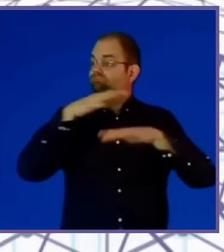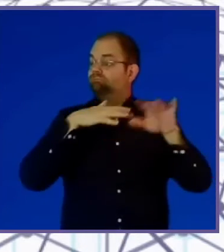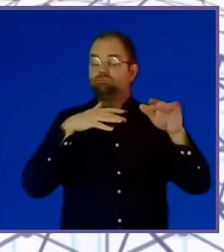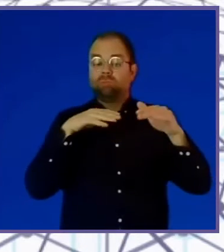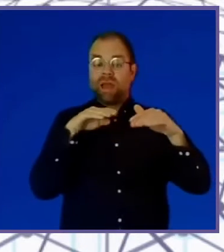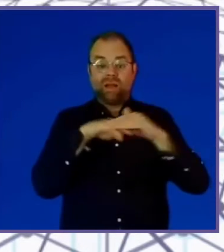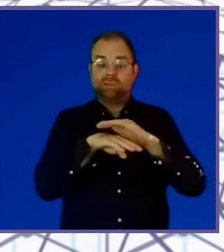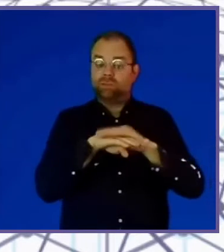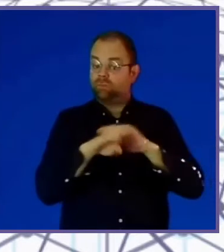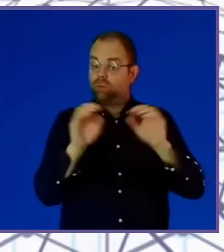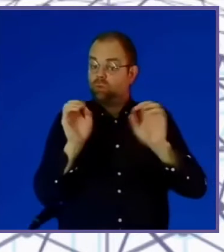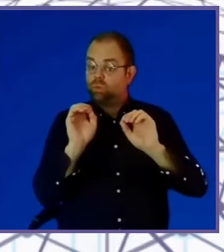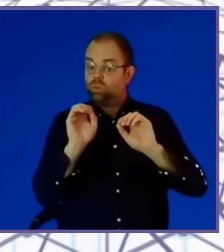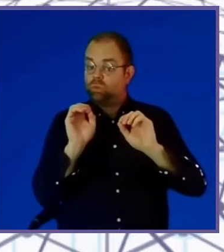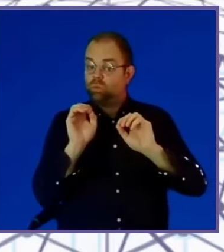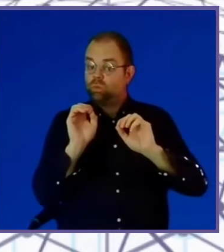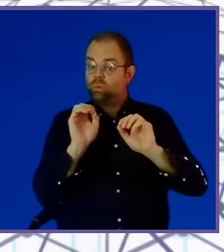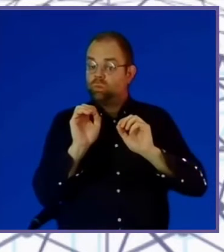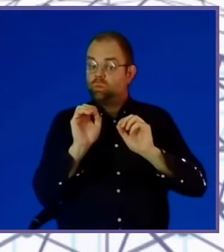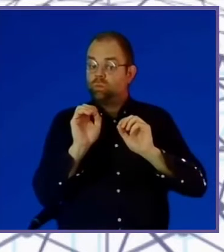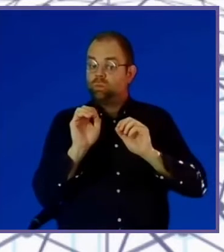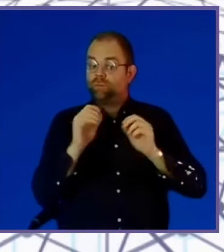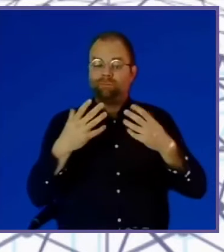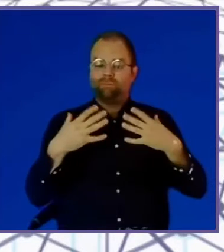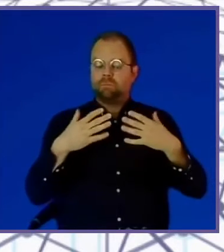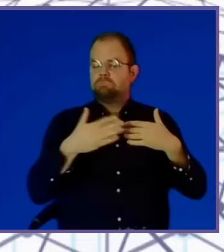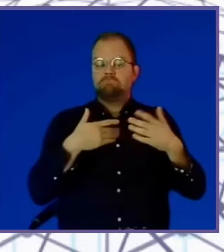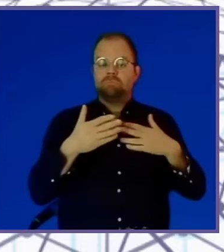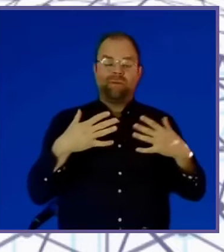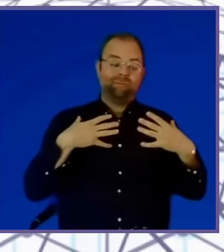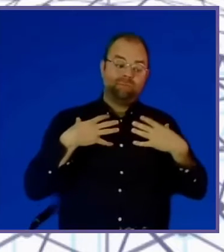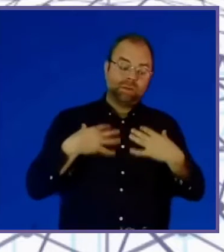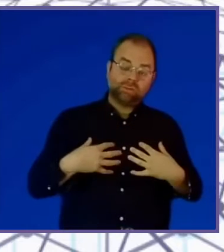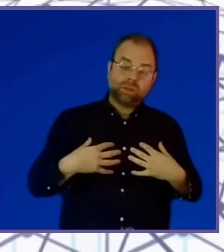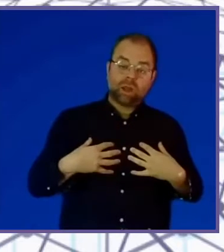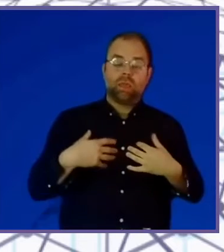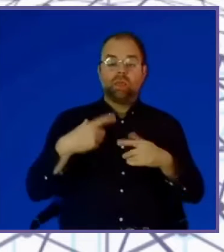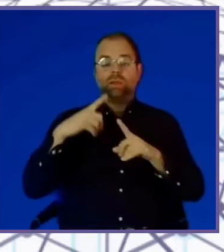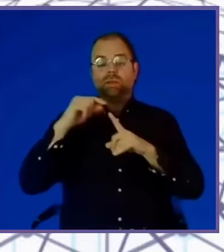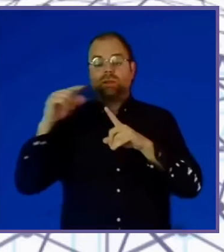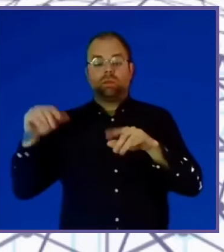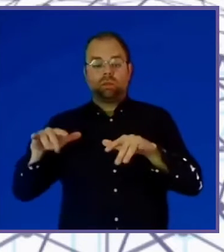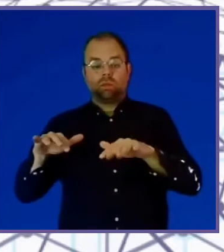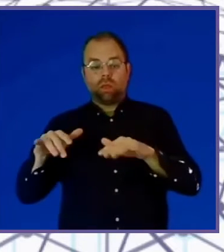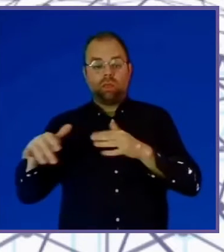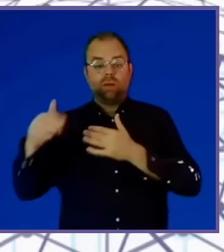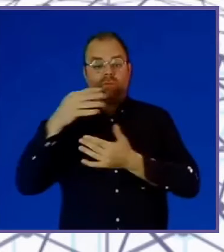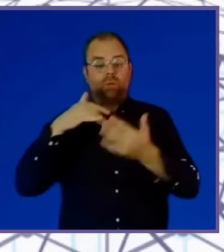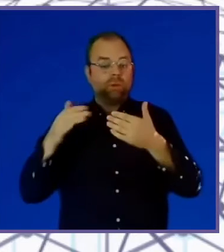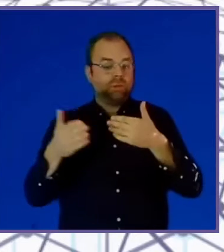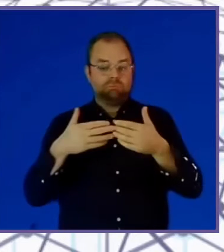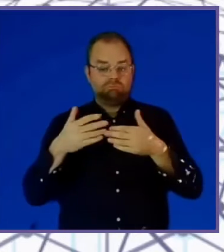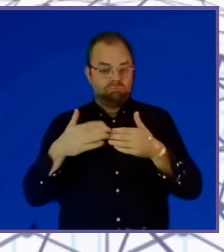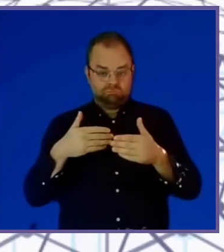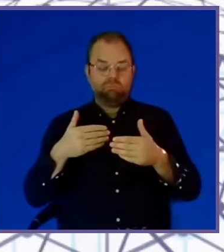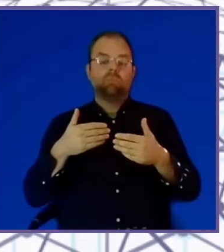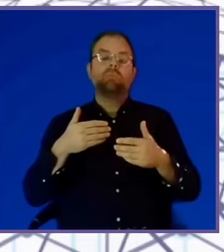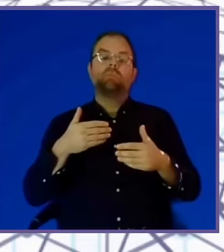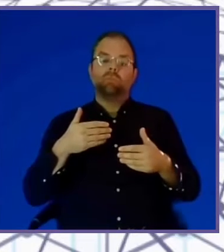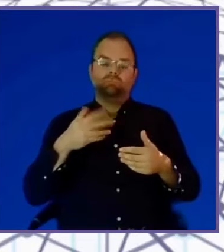from life because they face barriers with communication, acquiring information and